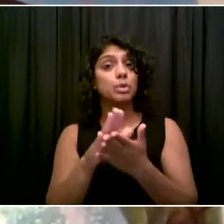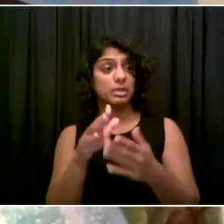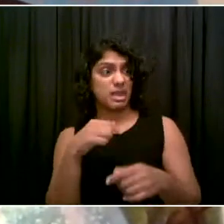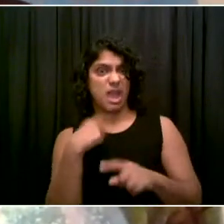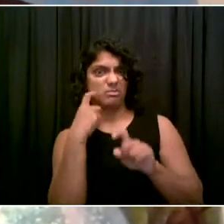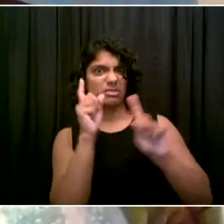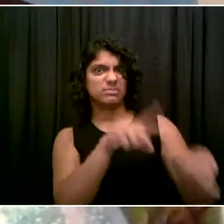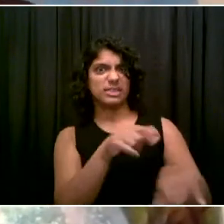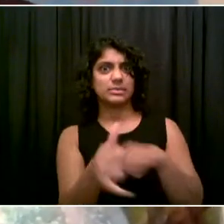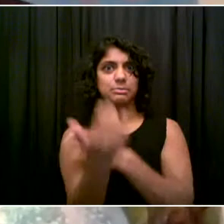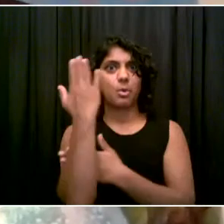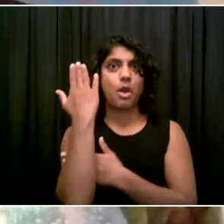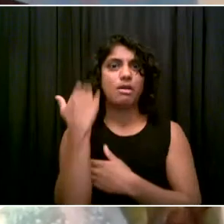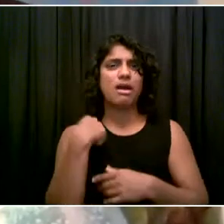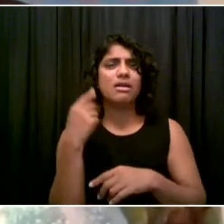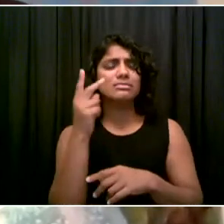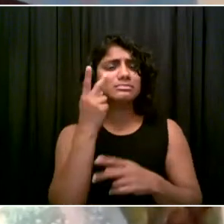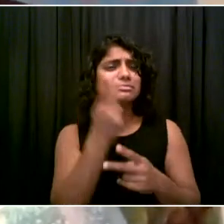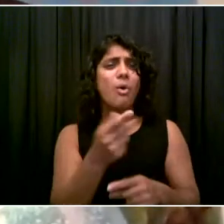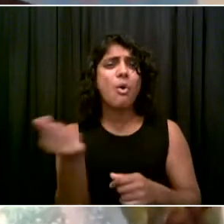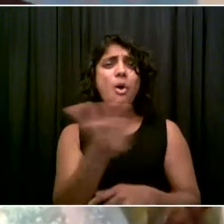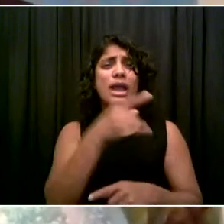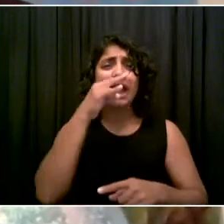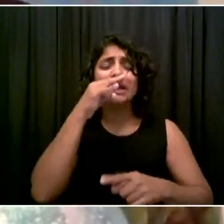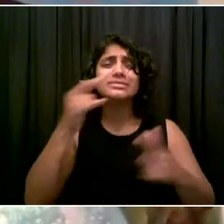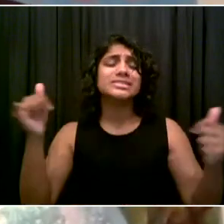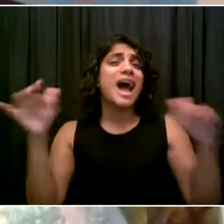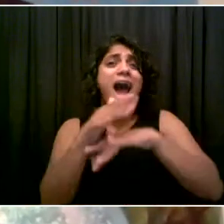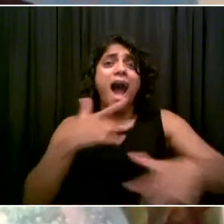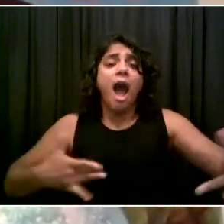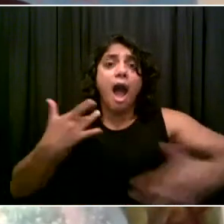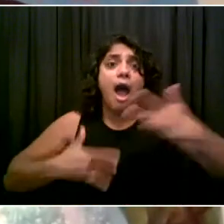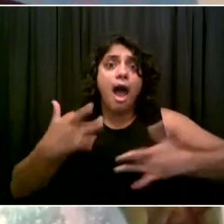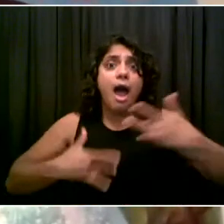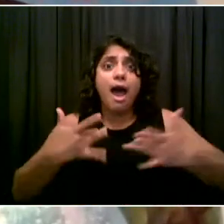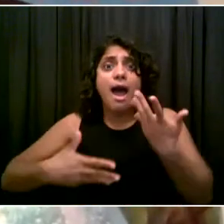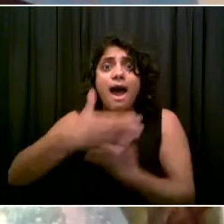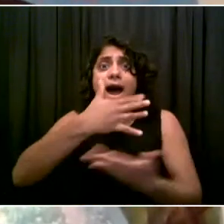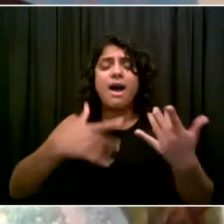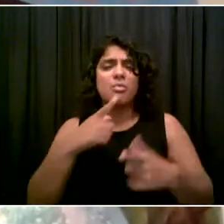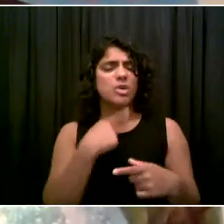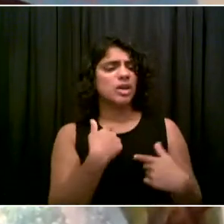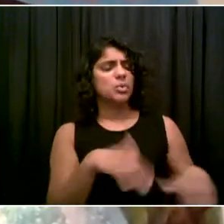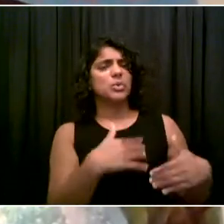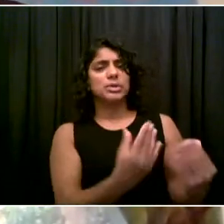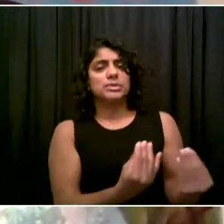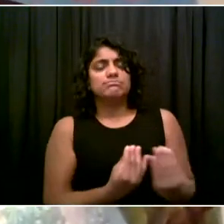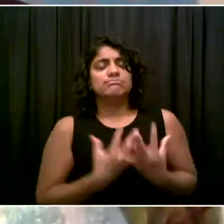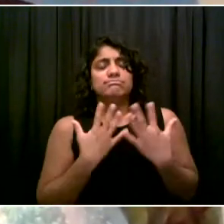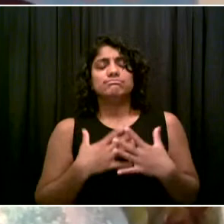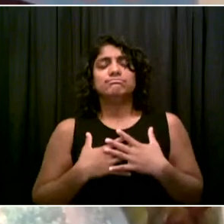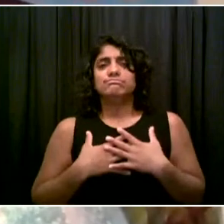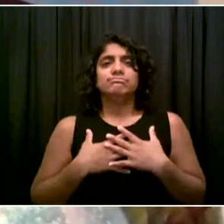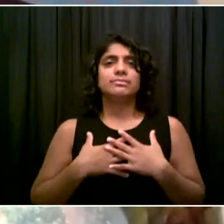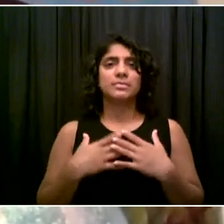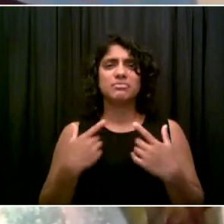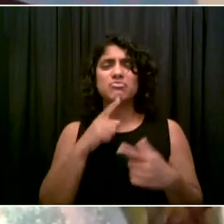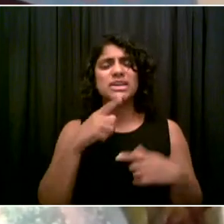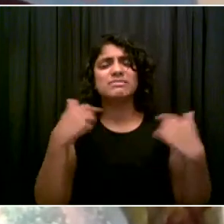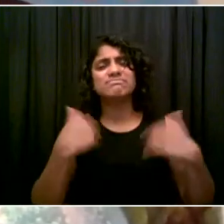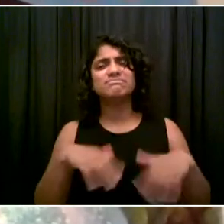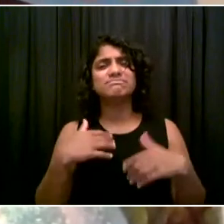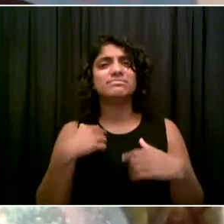THAT WERE SO